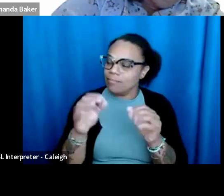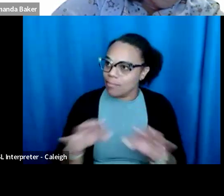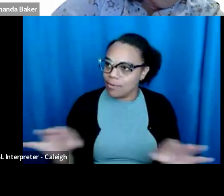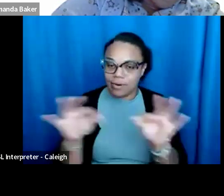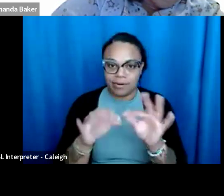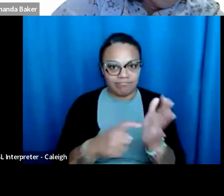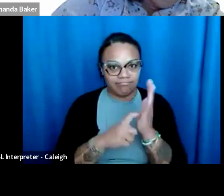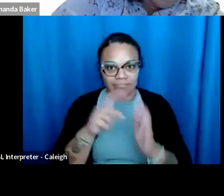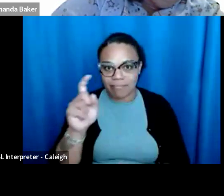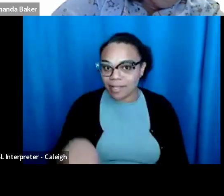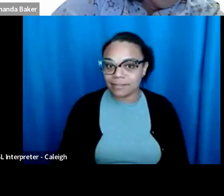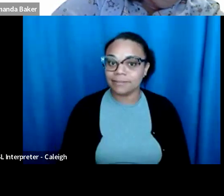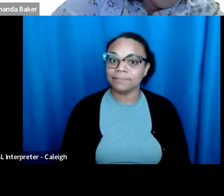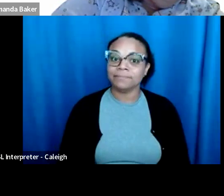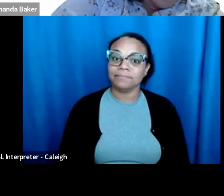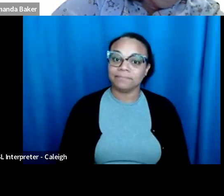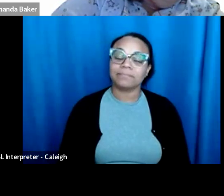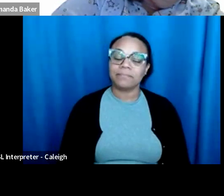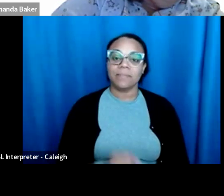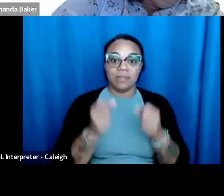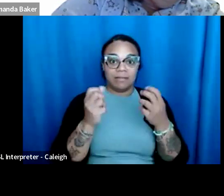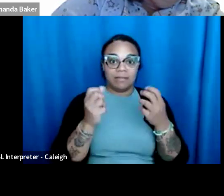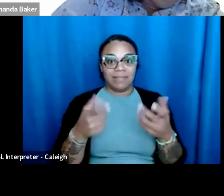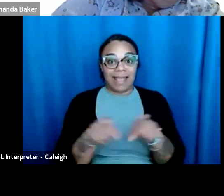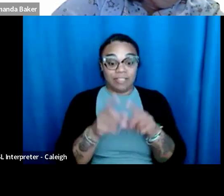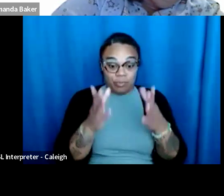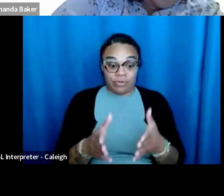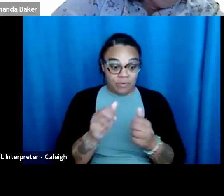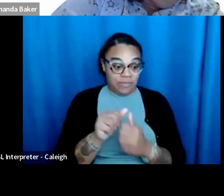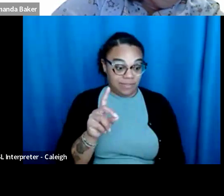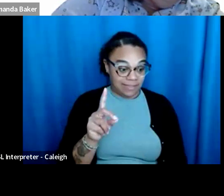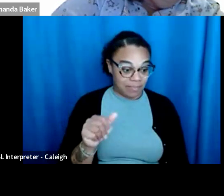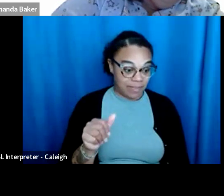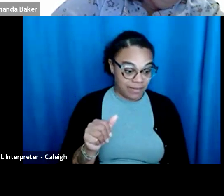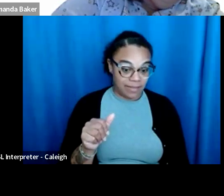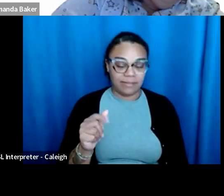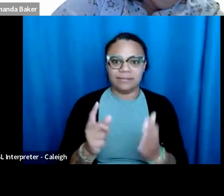'Cause like I said, being a person with a disability sometimes can be very lonely,